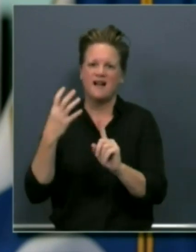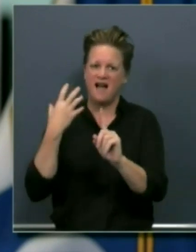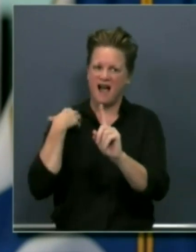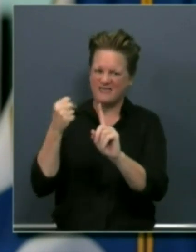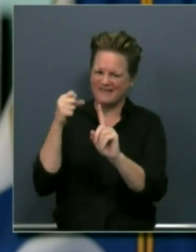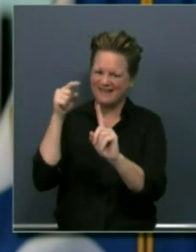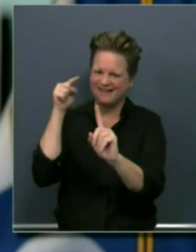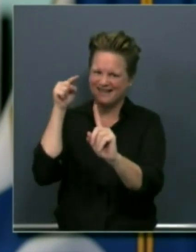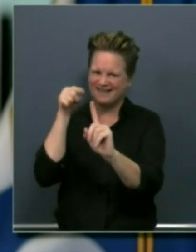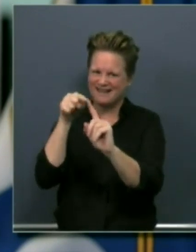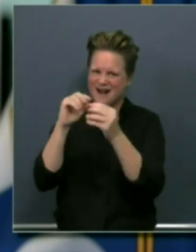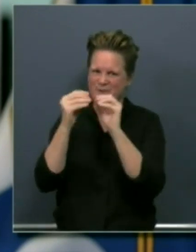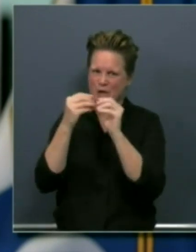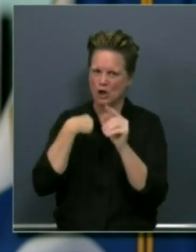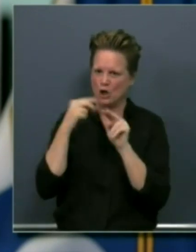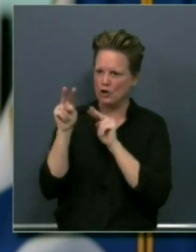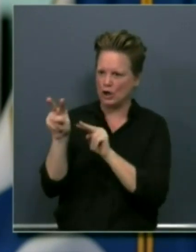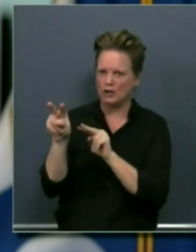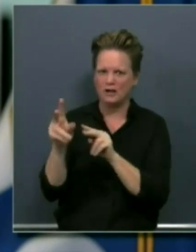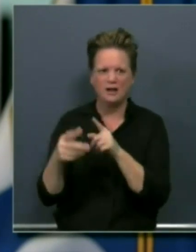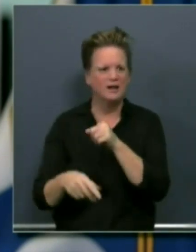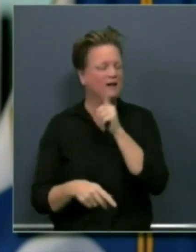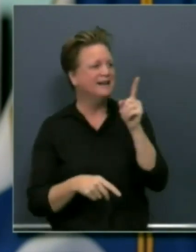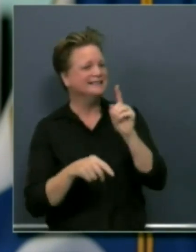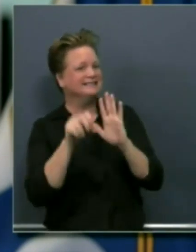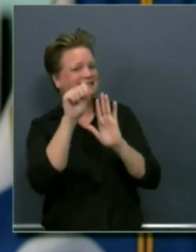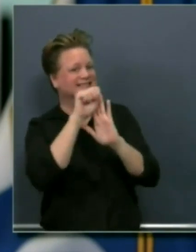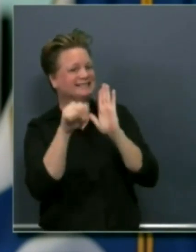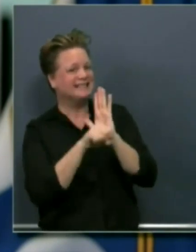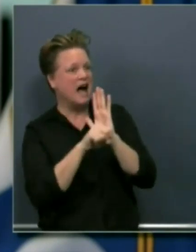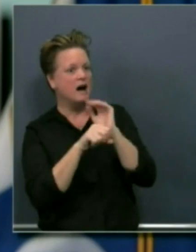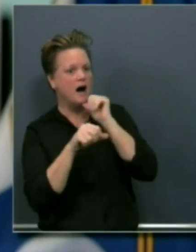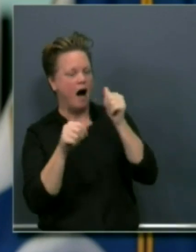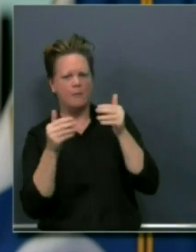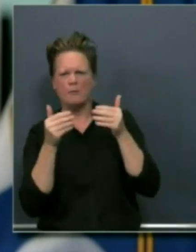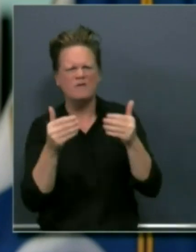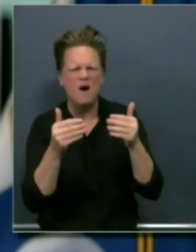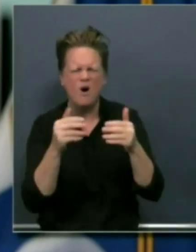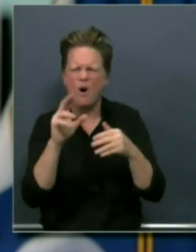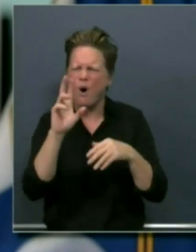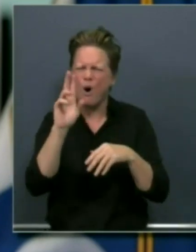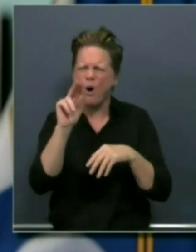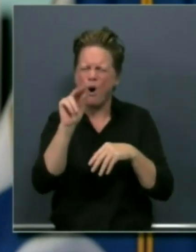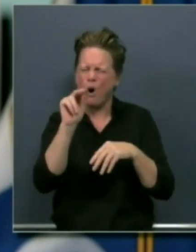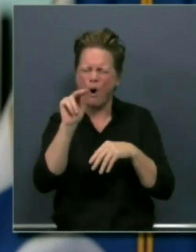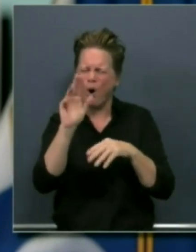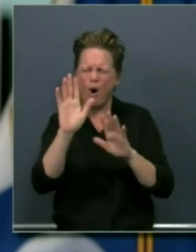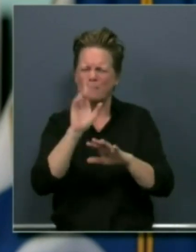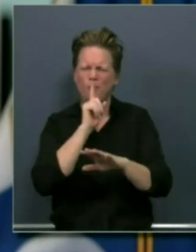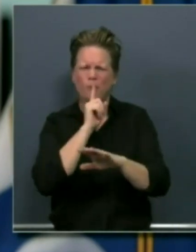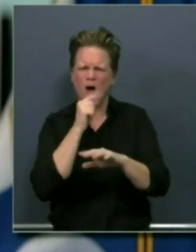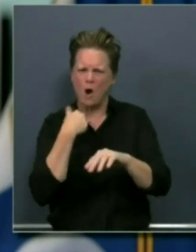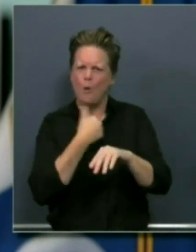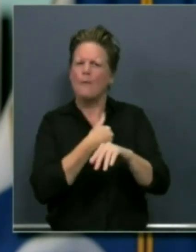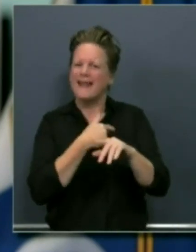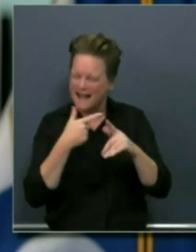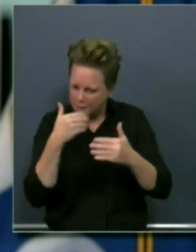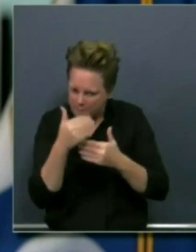AFFORDED THE OPPORTUNITY JUST YET BASED ON PUBLIC HEALTH TO MOVE FORWARD WITH THE VARIANCE IS BUT THAT DOESN'T MEAN THE